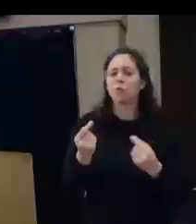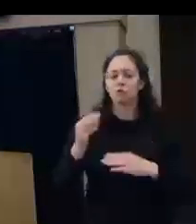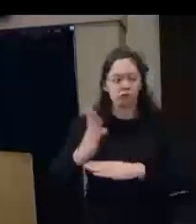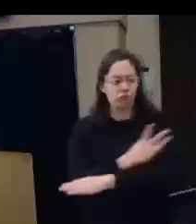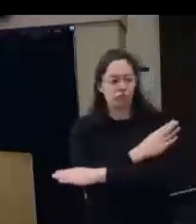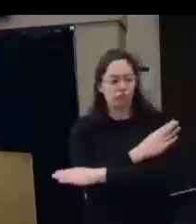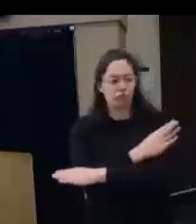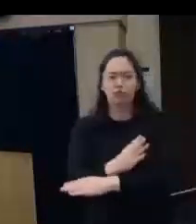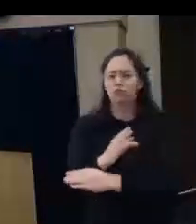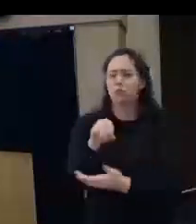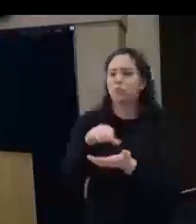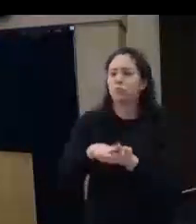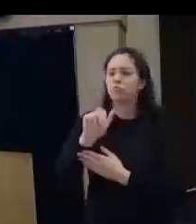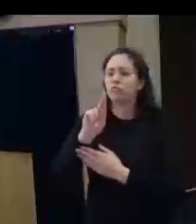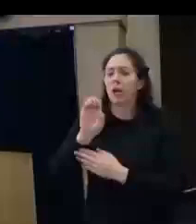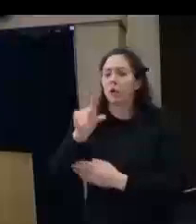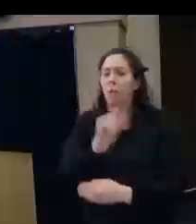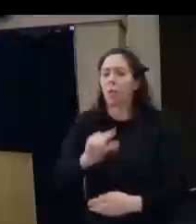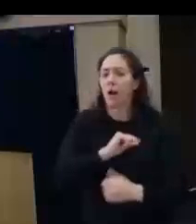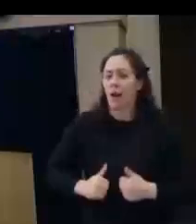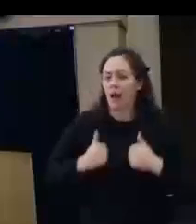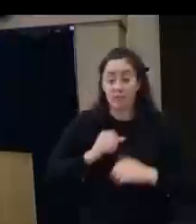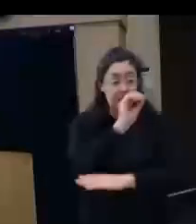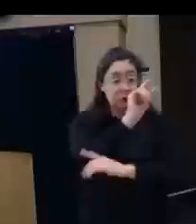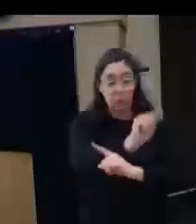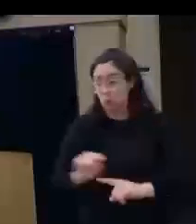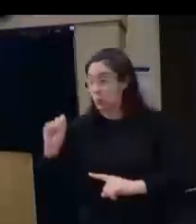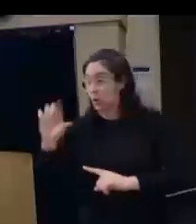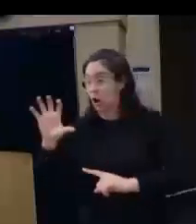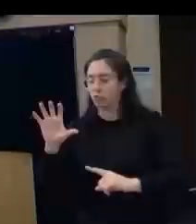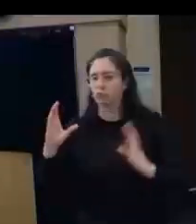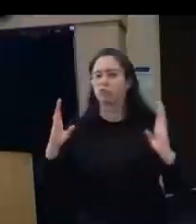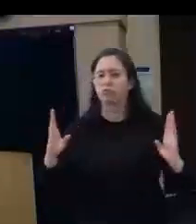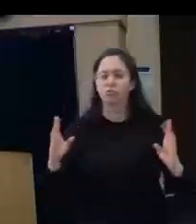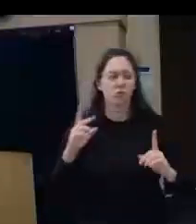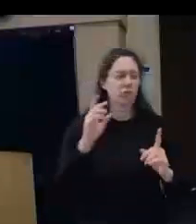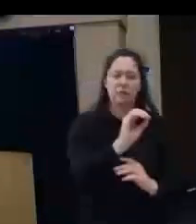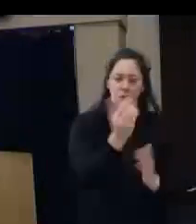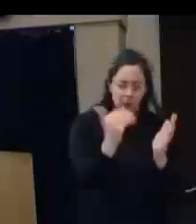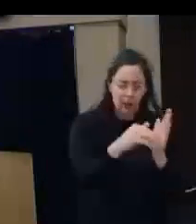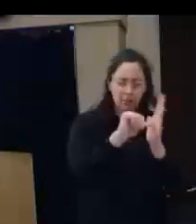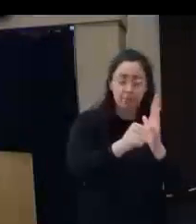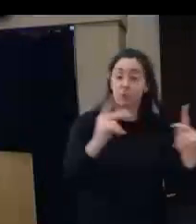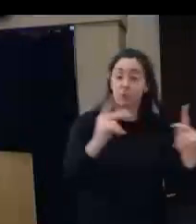quality of life on a zero to 100 scale ranging from zero the worst imaginable to 100 the best